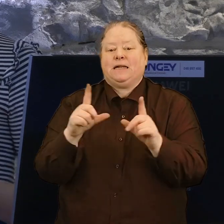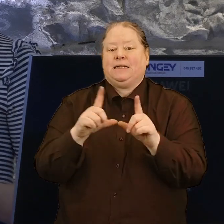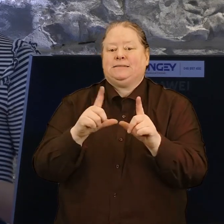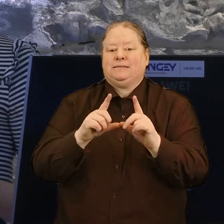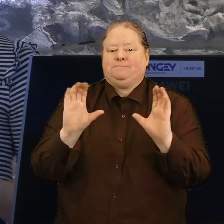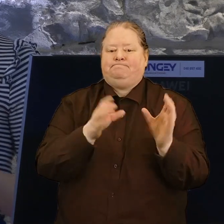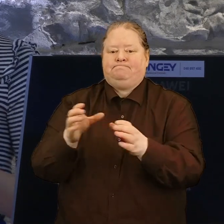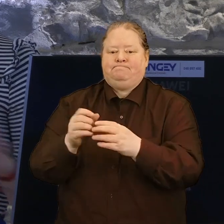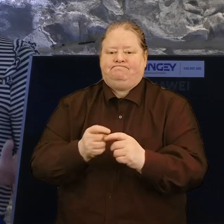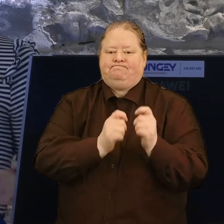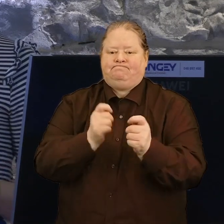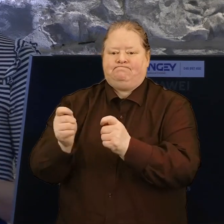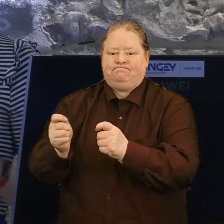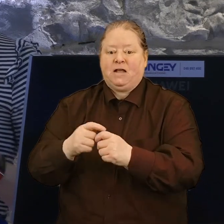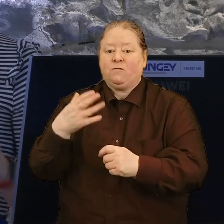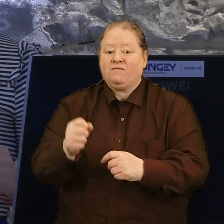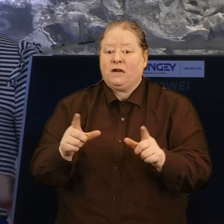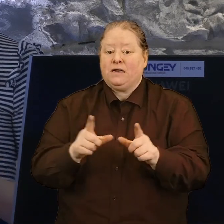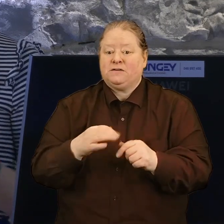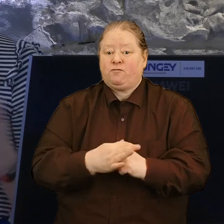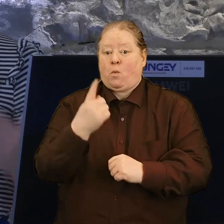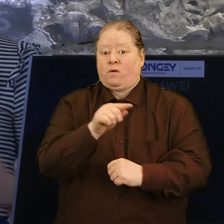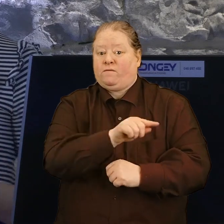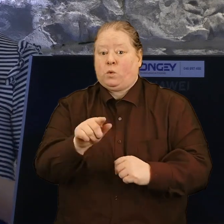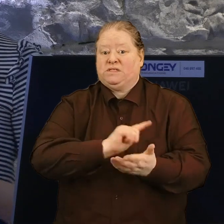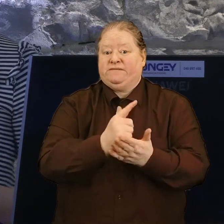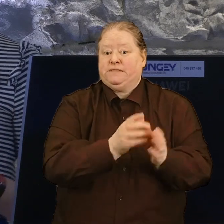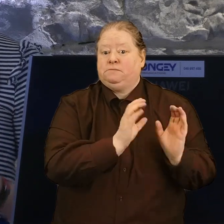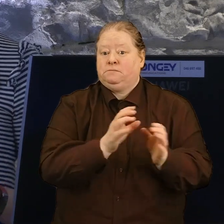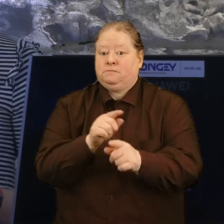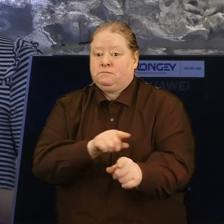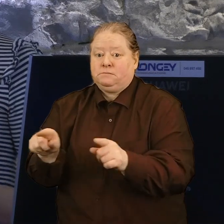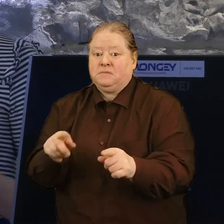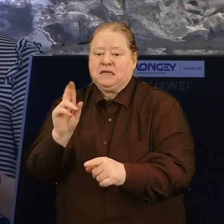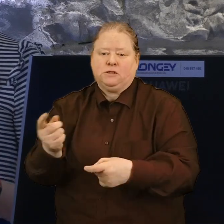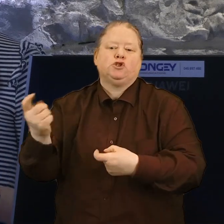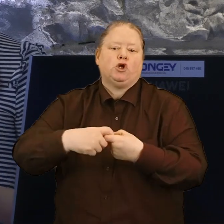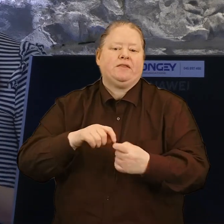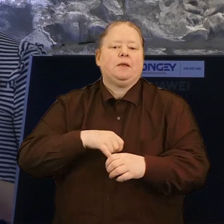prescribed, and if you held a license from one of these seventeen bodies you could join the medical register and the